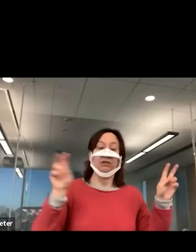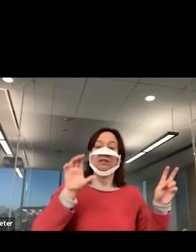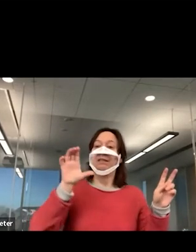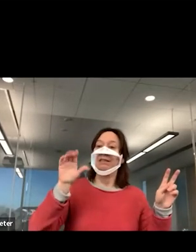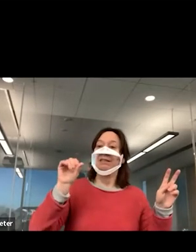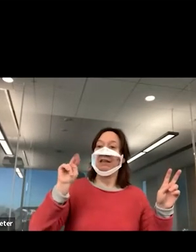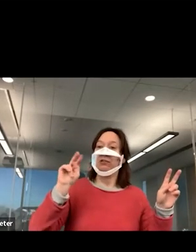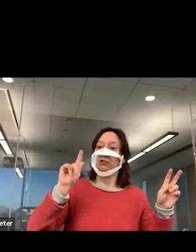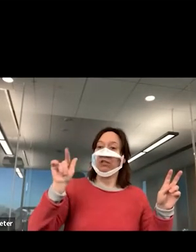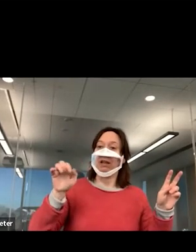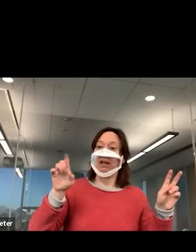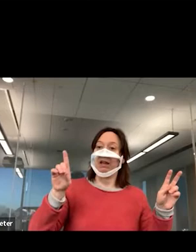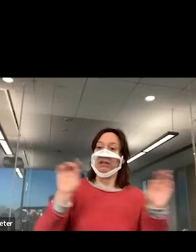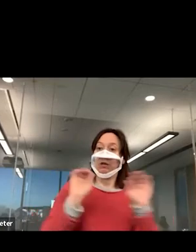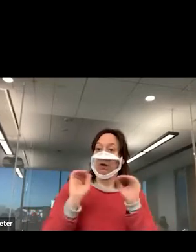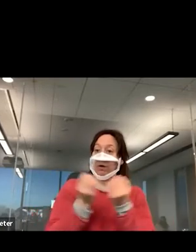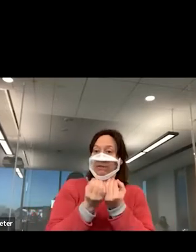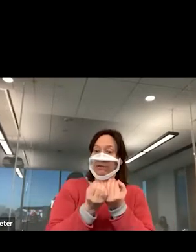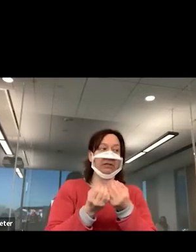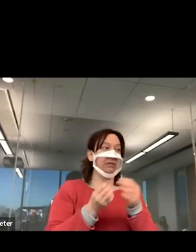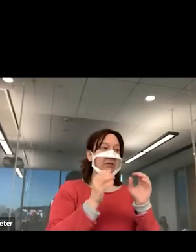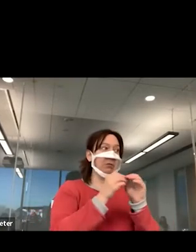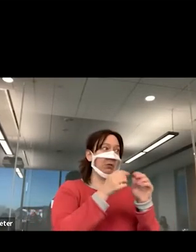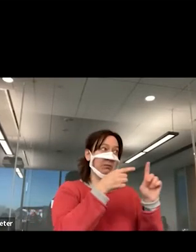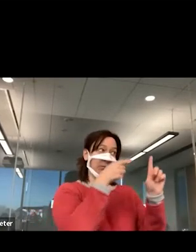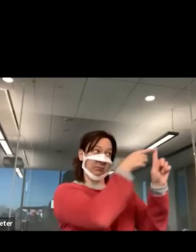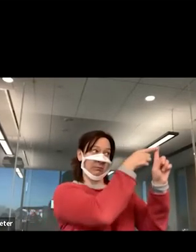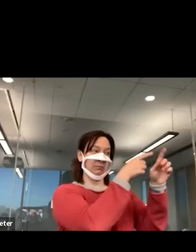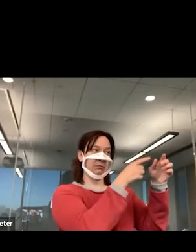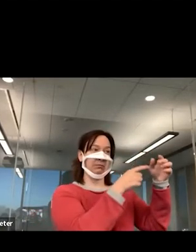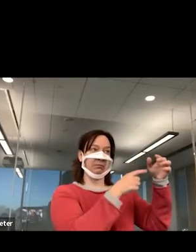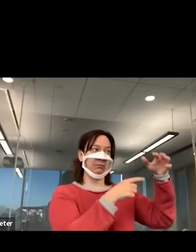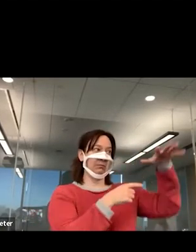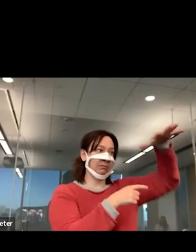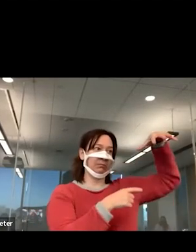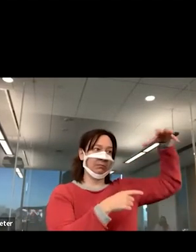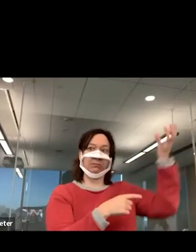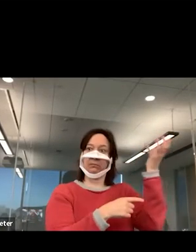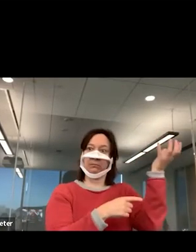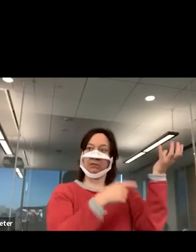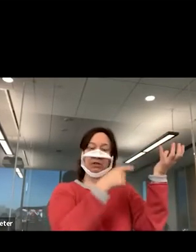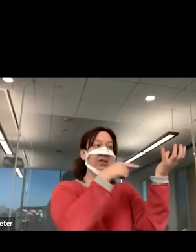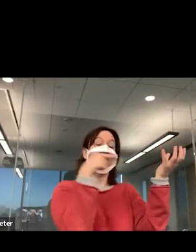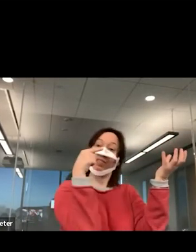can just make a decision based on again what you've provided what you're asking for and